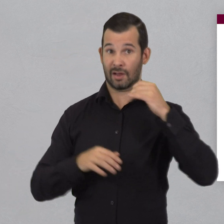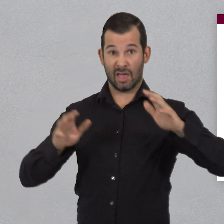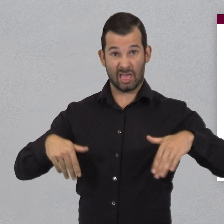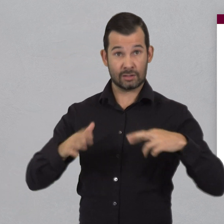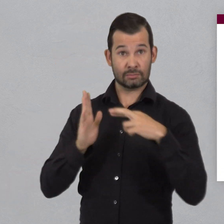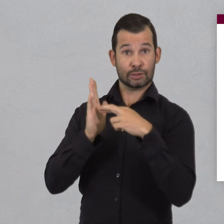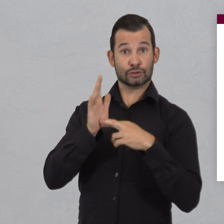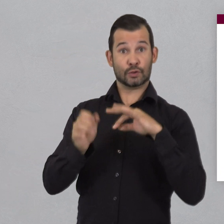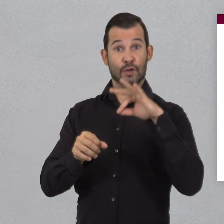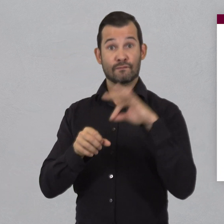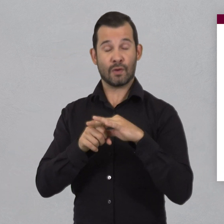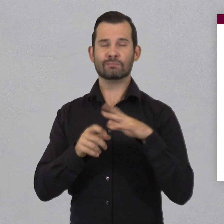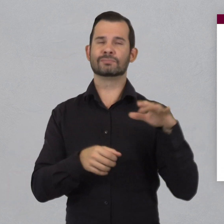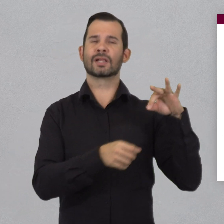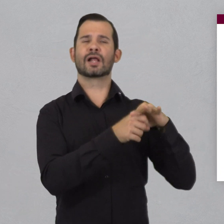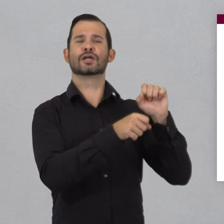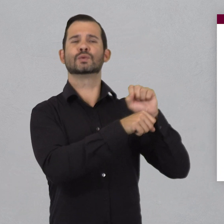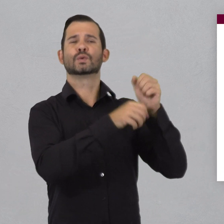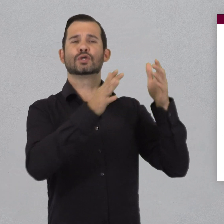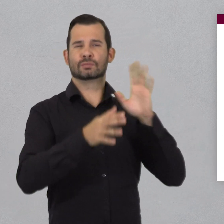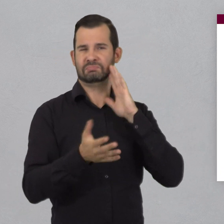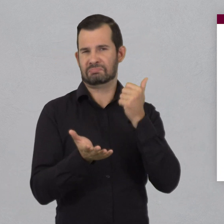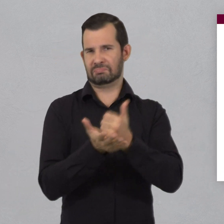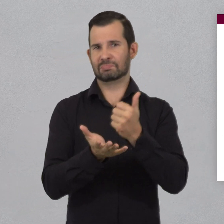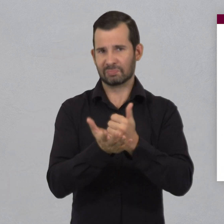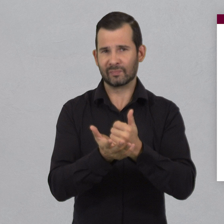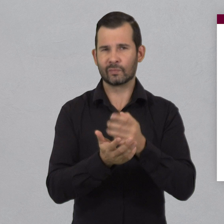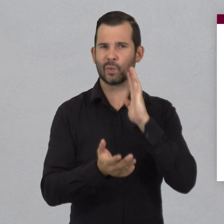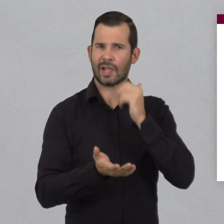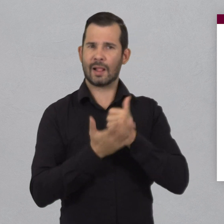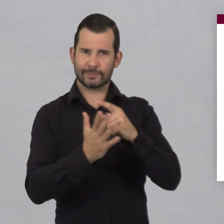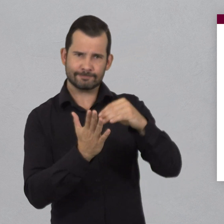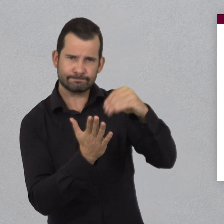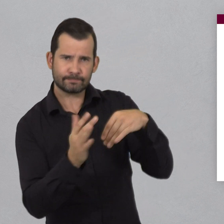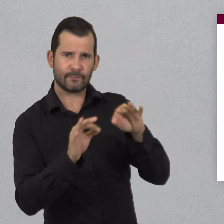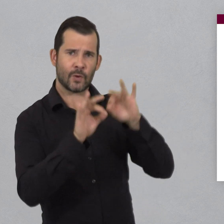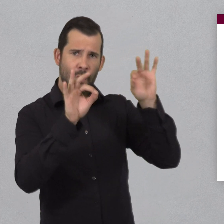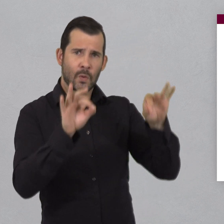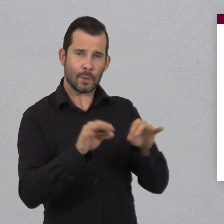If you’re not yet registered to vote, an election worker can assist you. They will